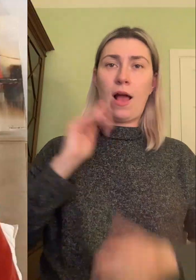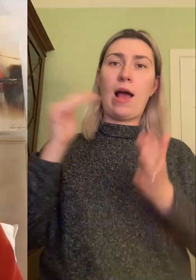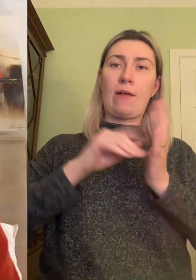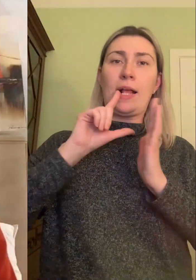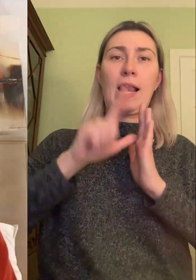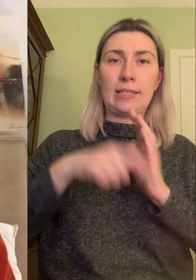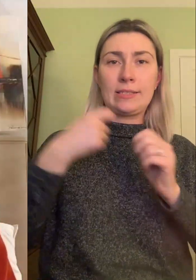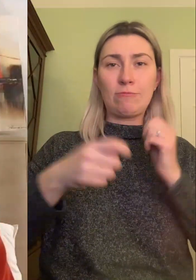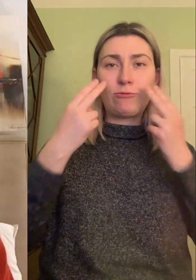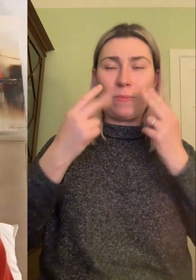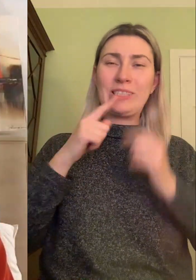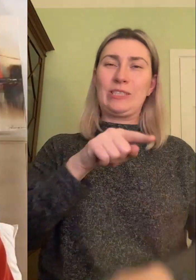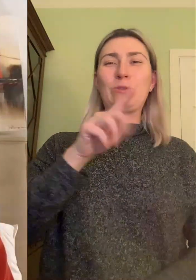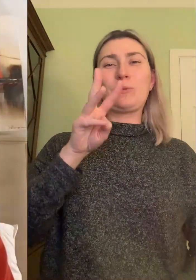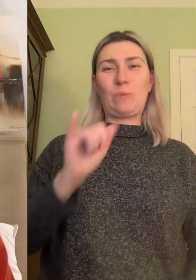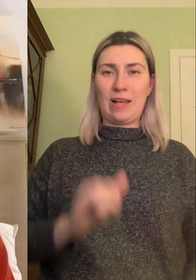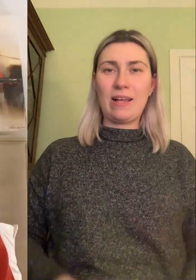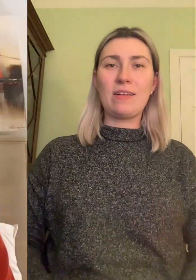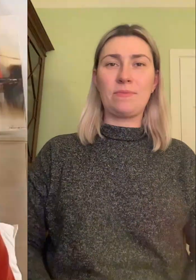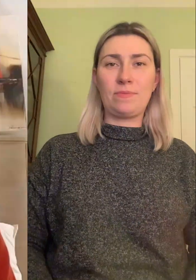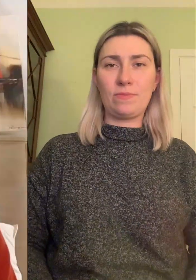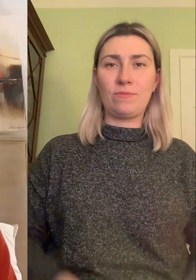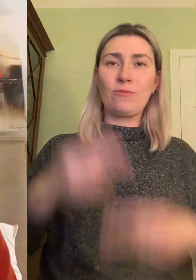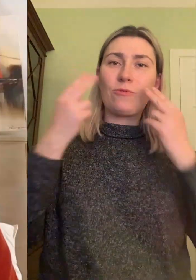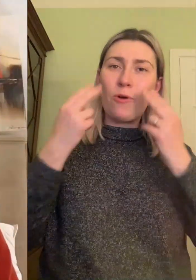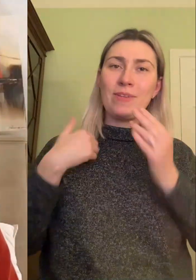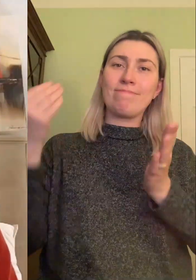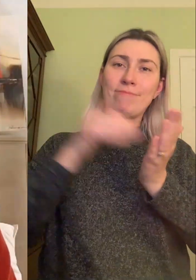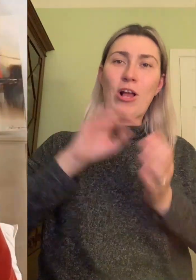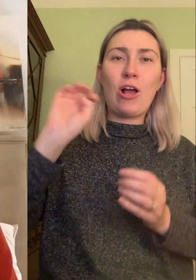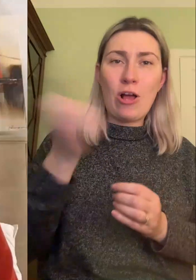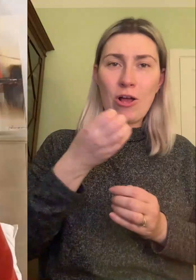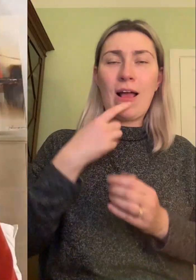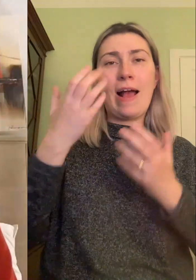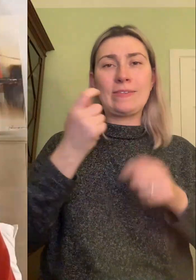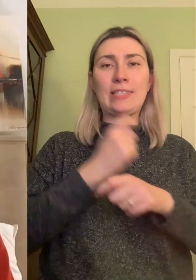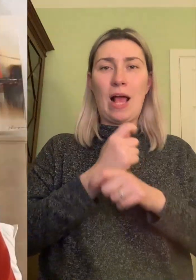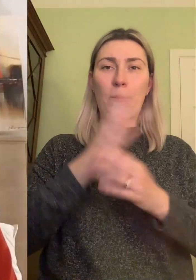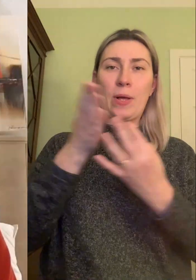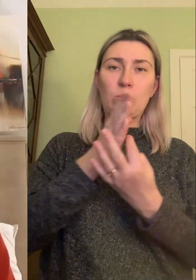I arrived a little bit later than normal today, so that's probably why. Usually, I get there earlier, so I have the time in between treatments.